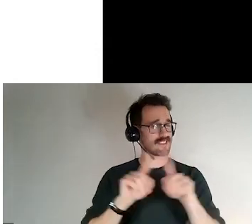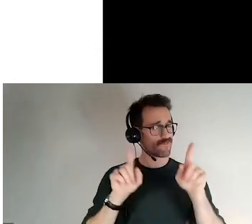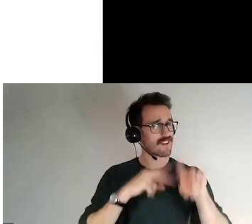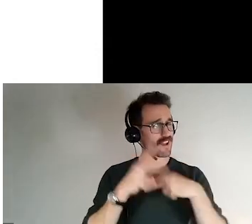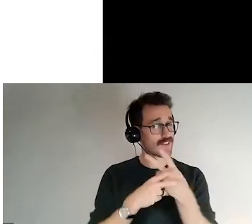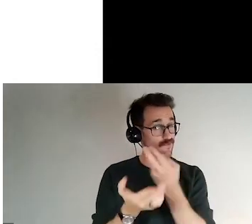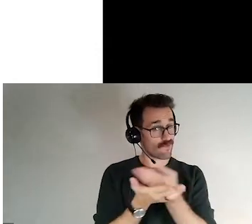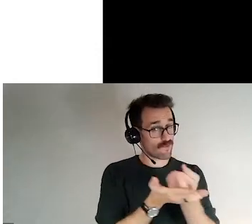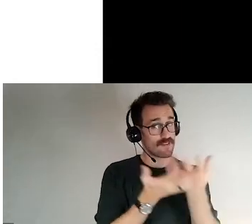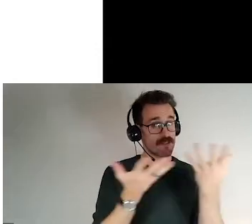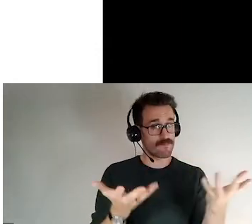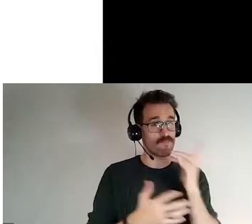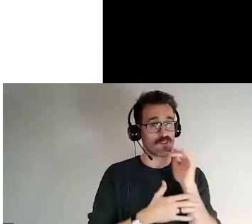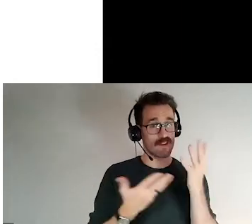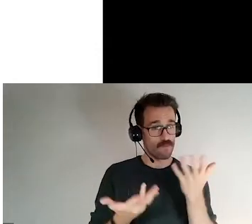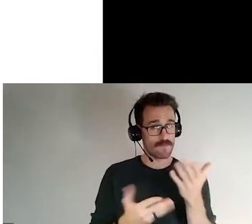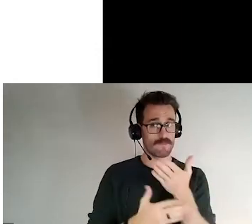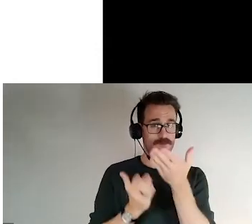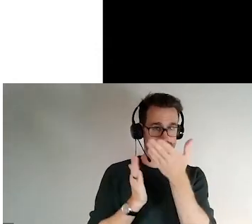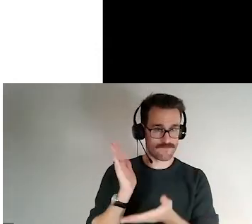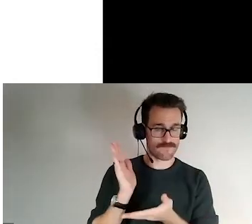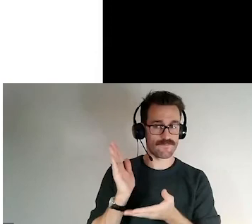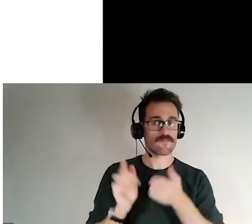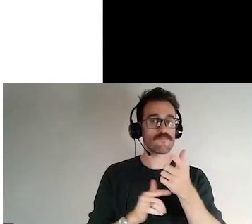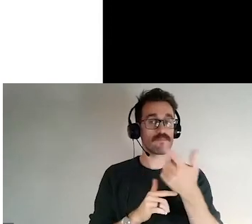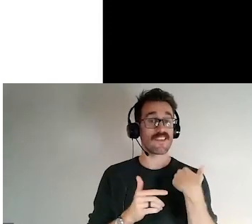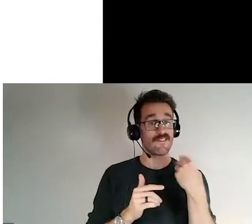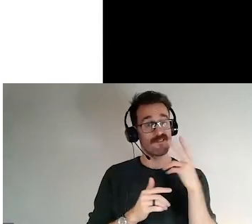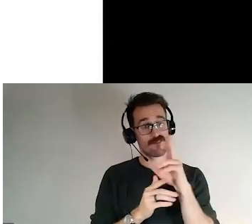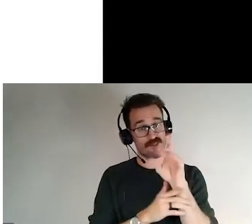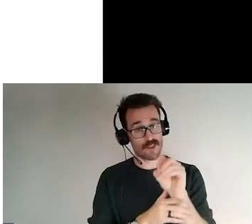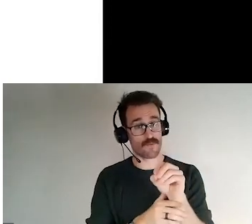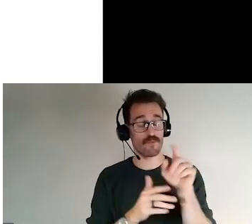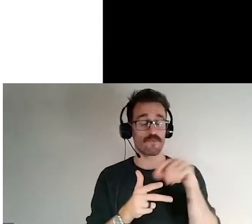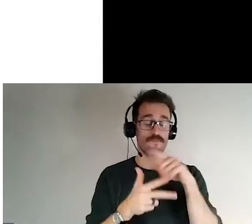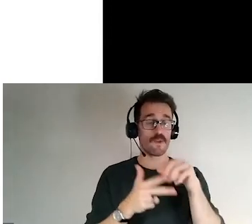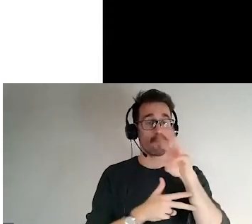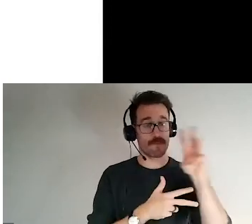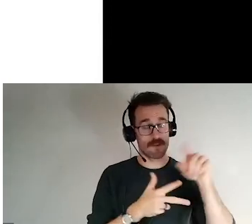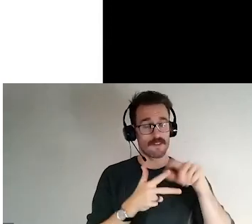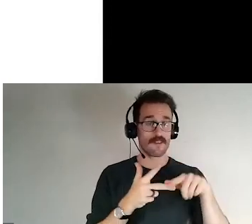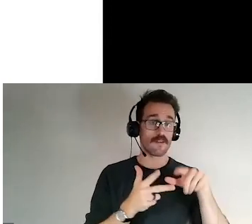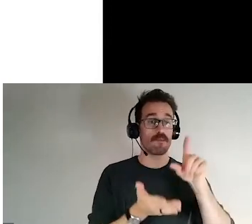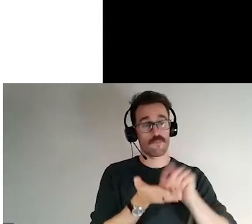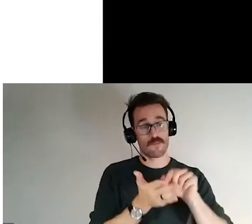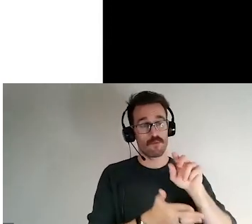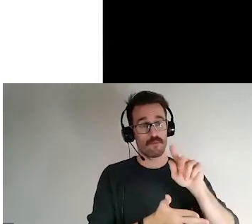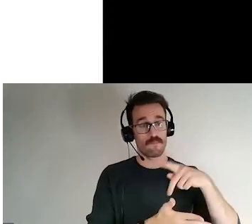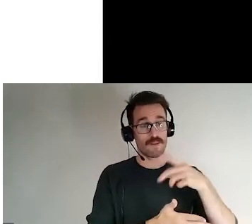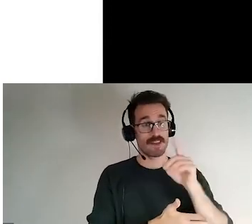and employers this includes videos, websites, printable pdfs, podcasts and interactive tools.